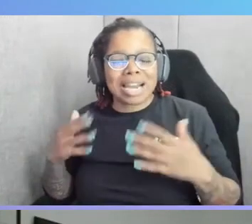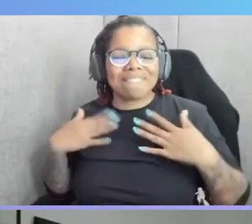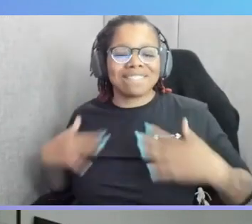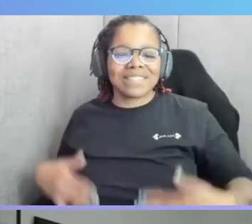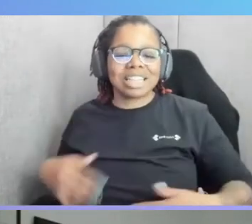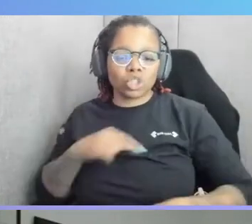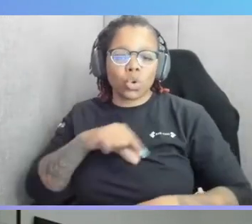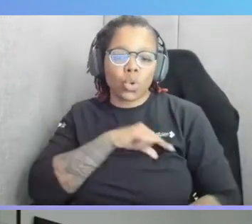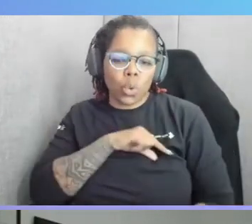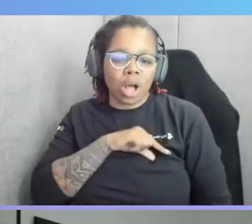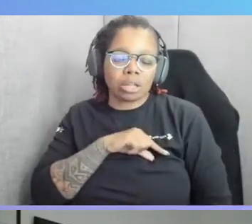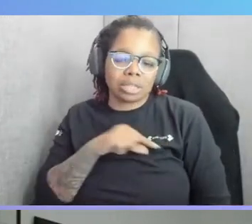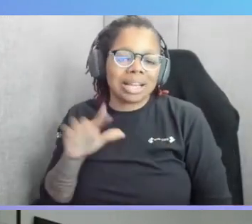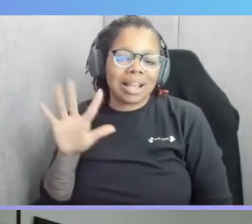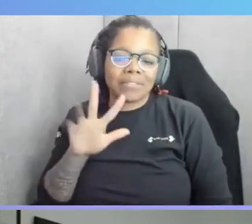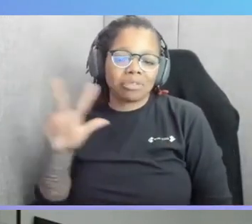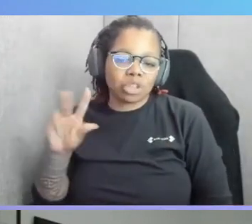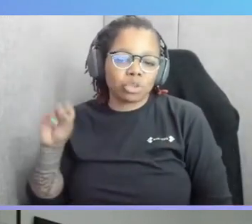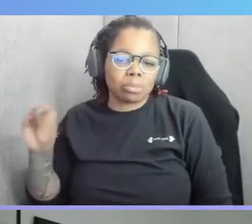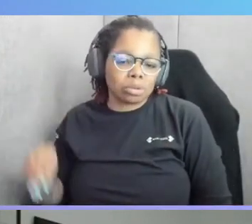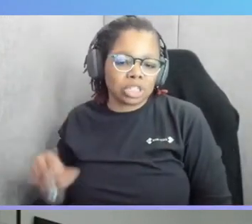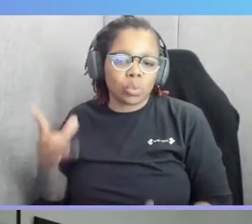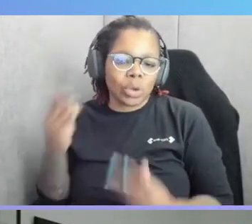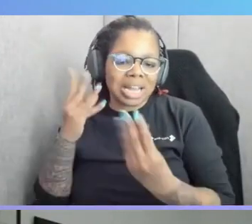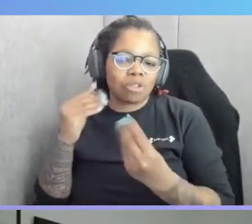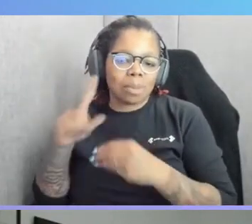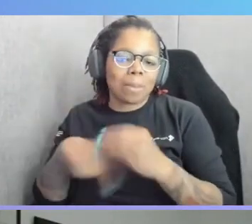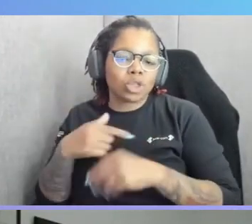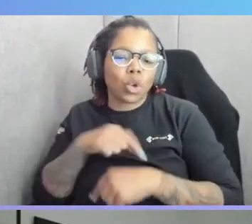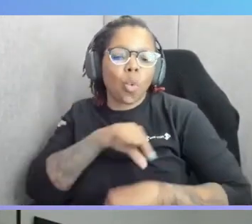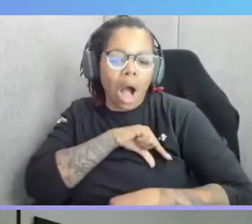53% might want information about the quality of the item in the